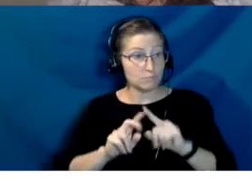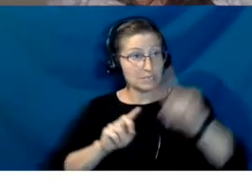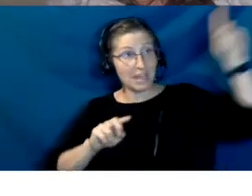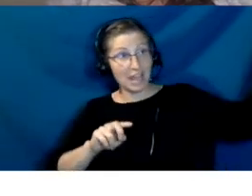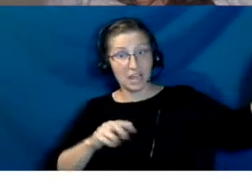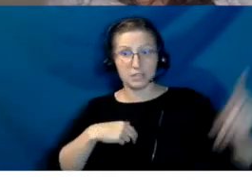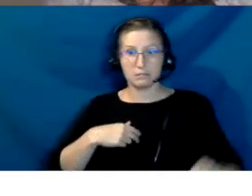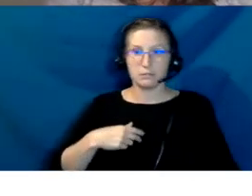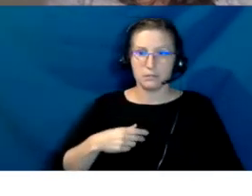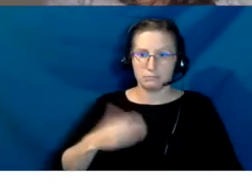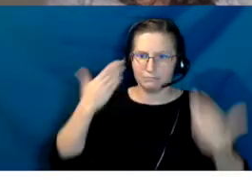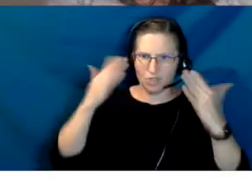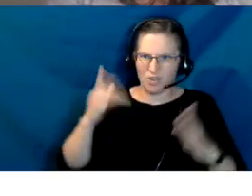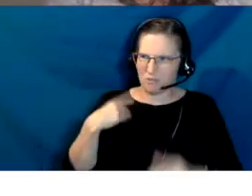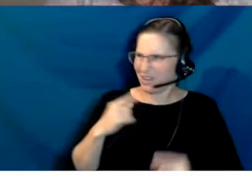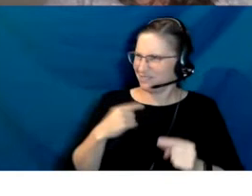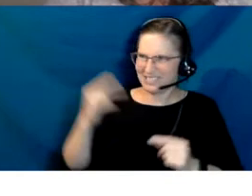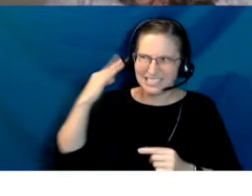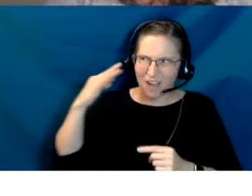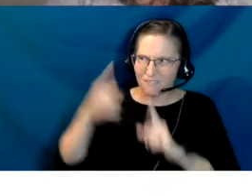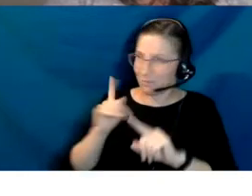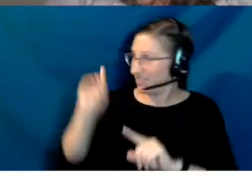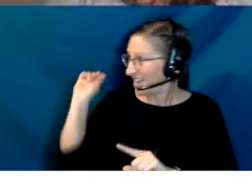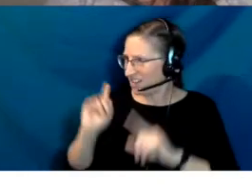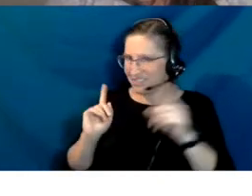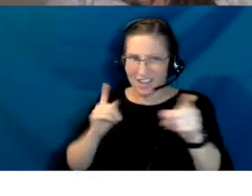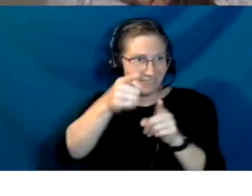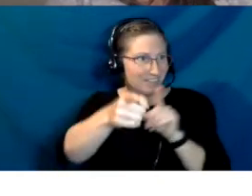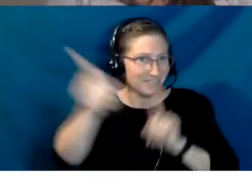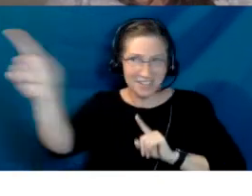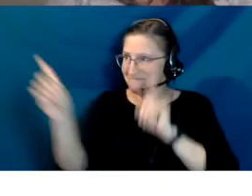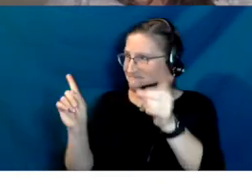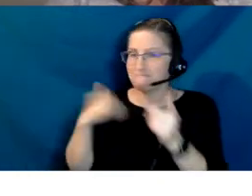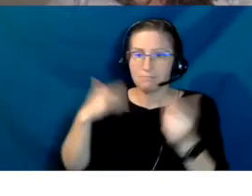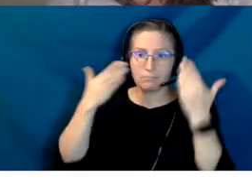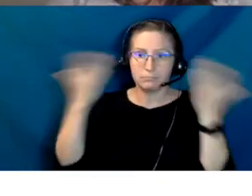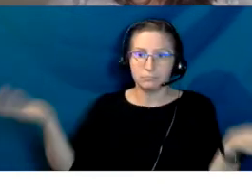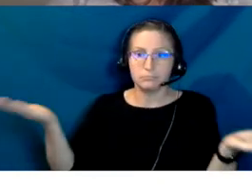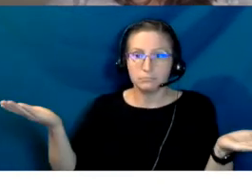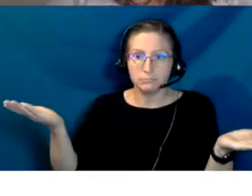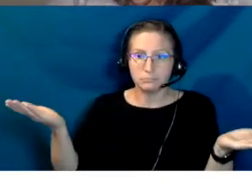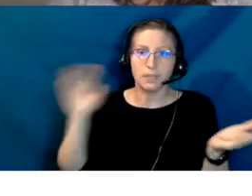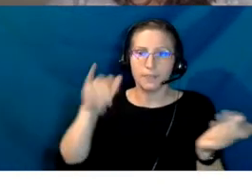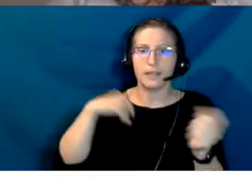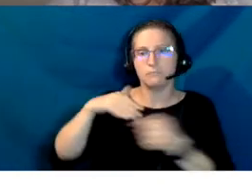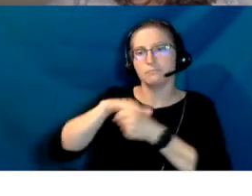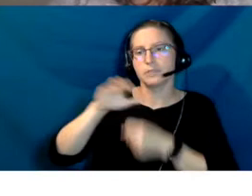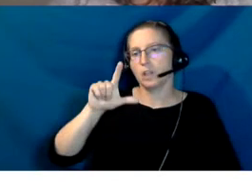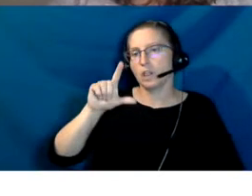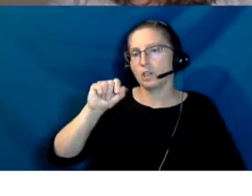that would be that localization of sound, you might notice that a child pulls on their